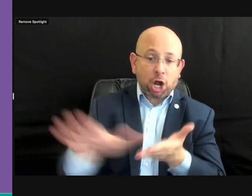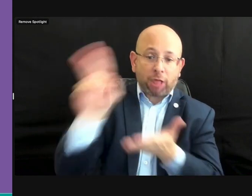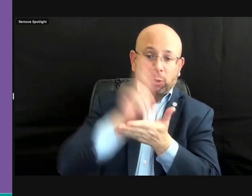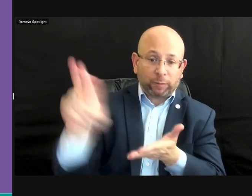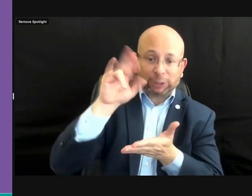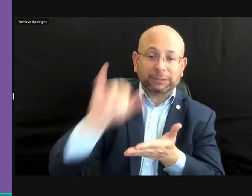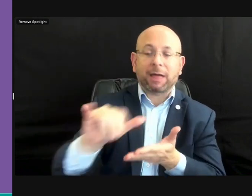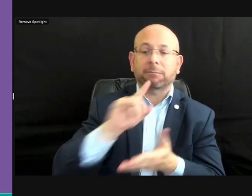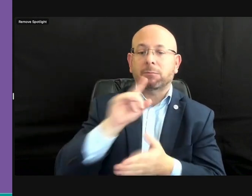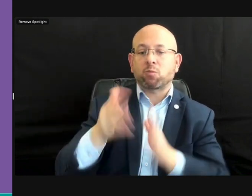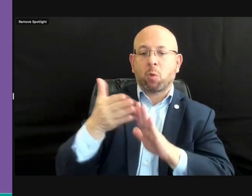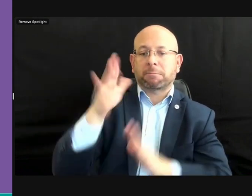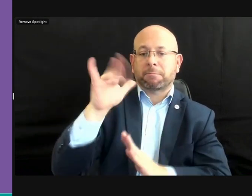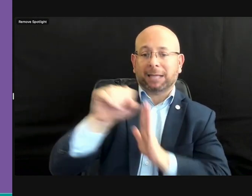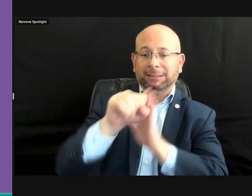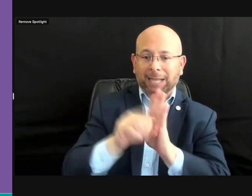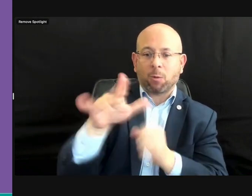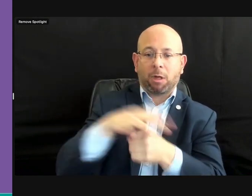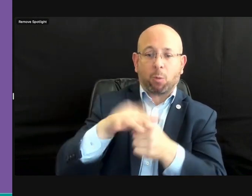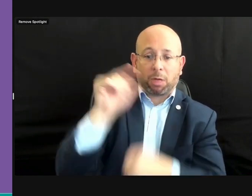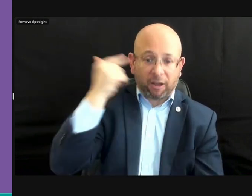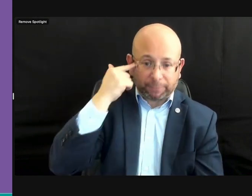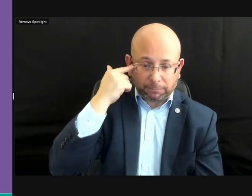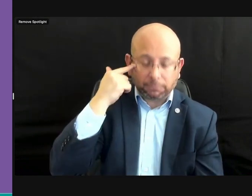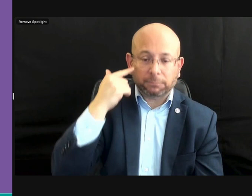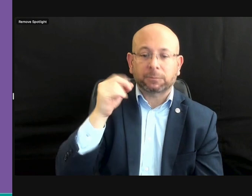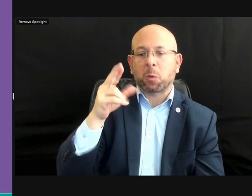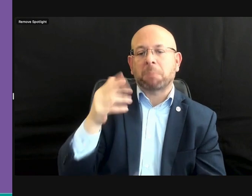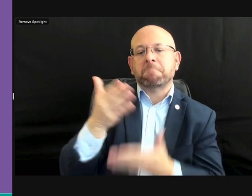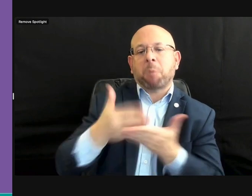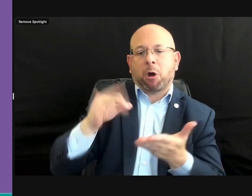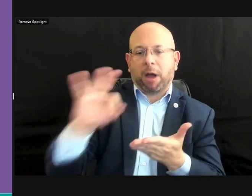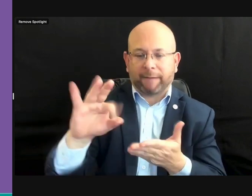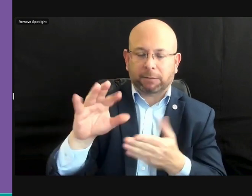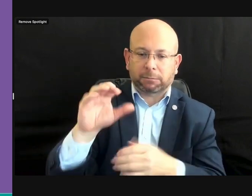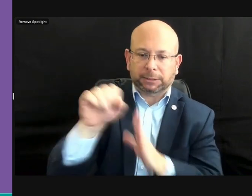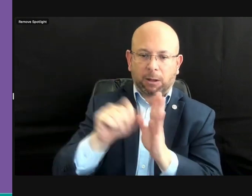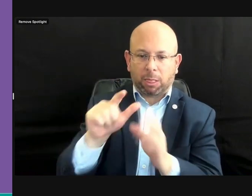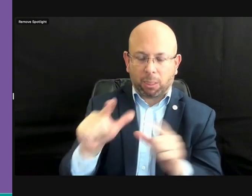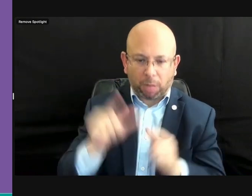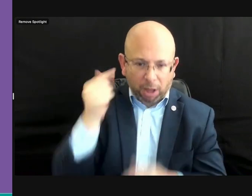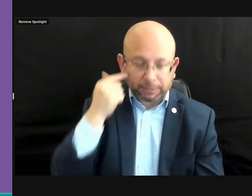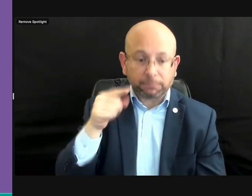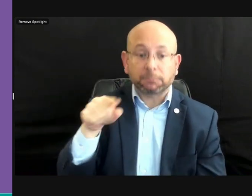So any college and university that is run by the state or local government or is a part of the state and local government